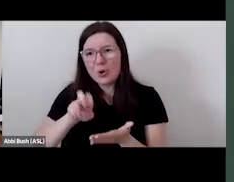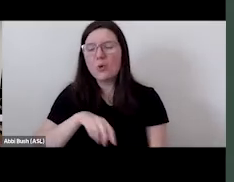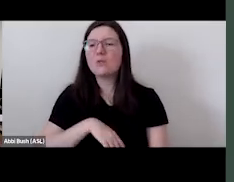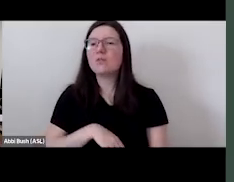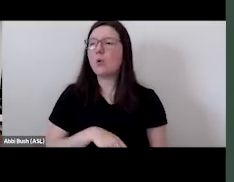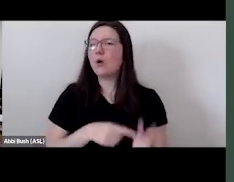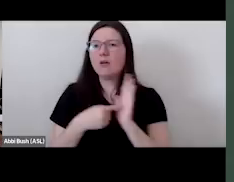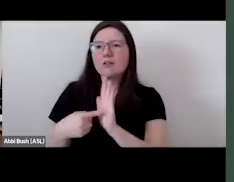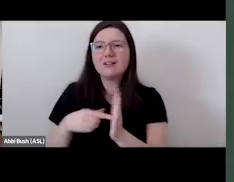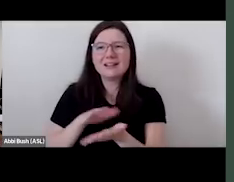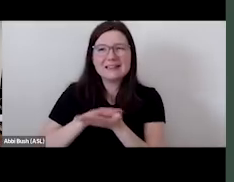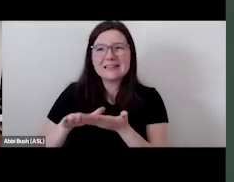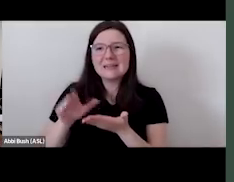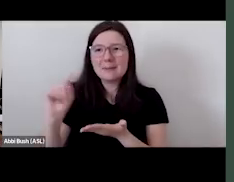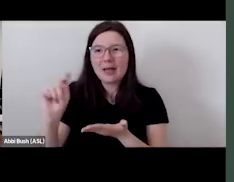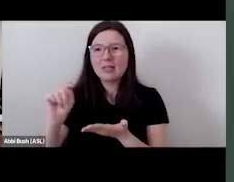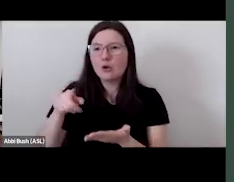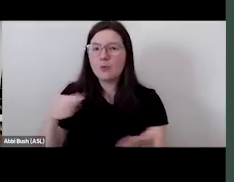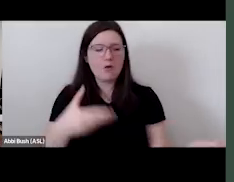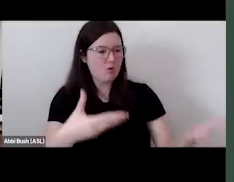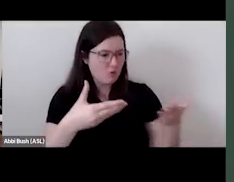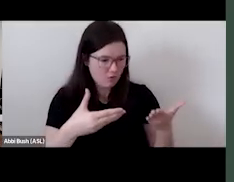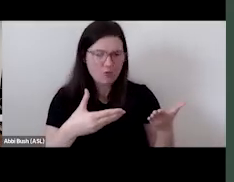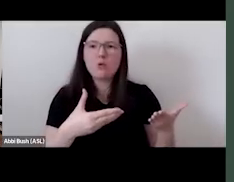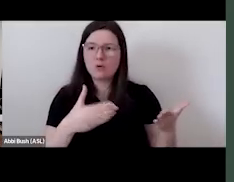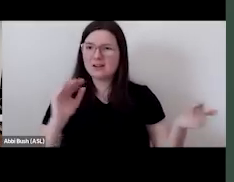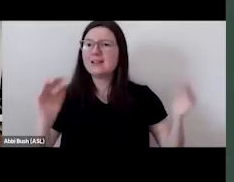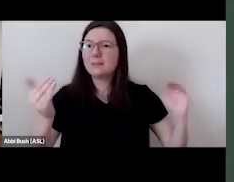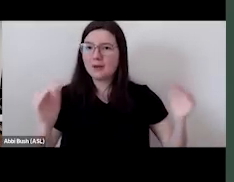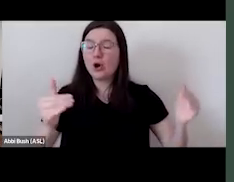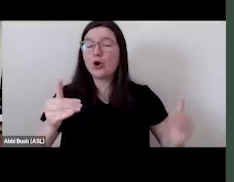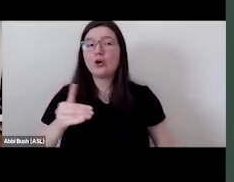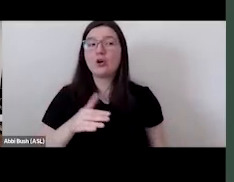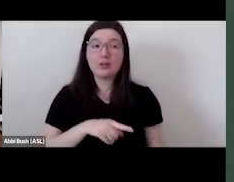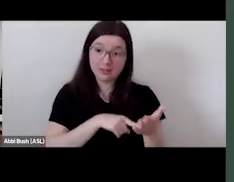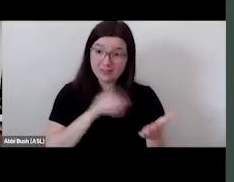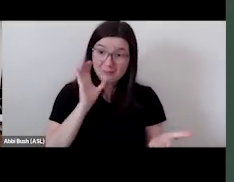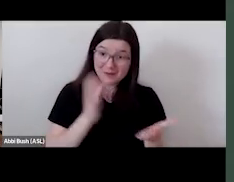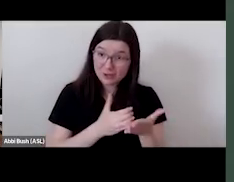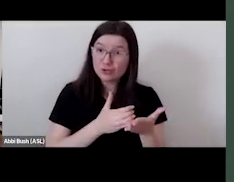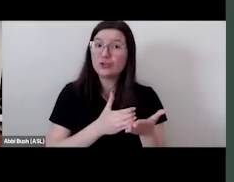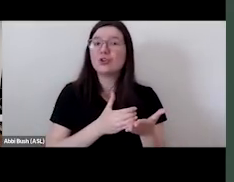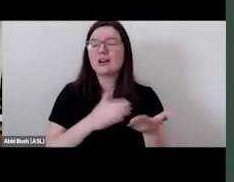and reference the two things as opposed to one, remembering on her own or two, reading a little paragraph